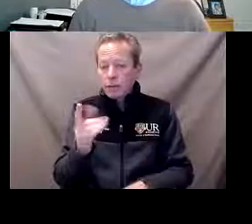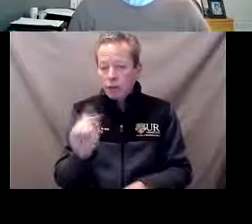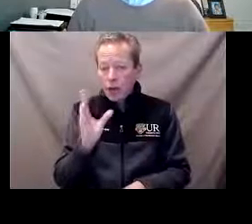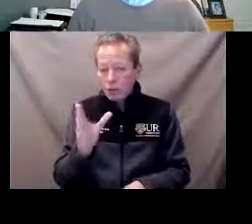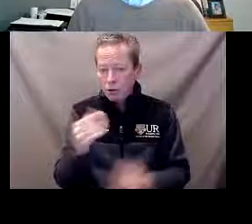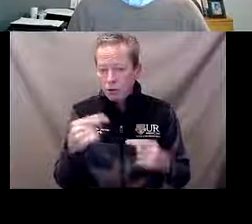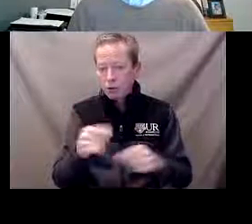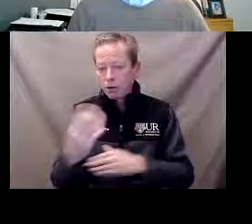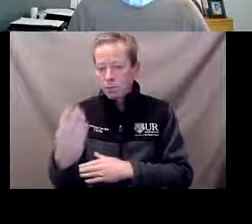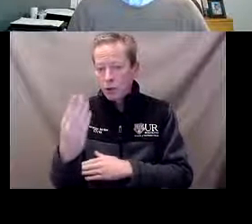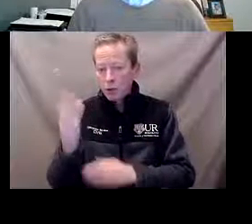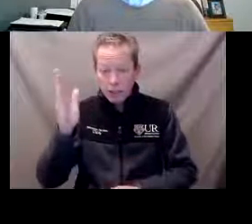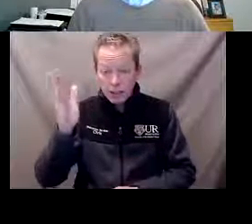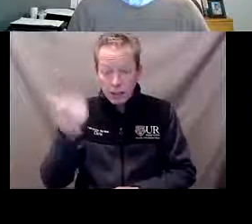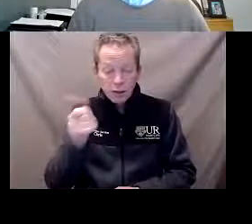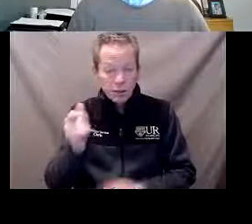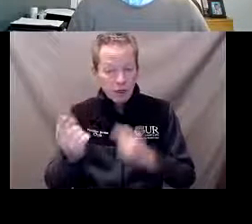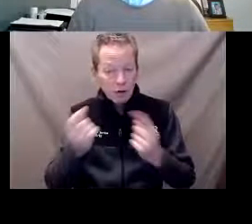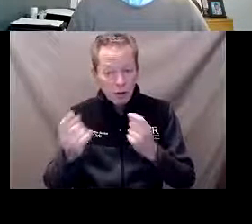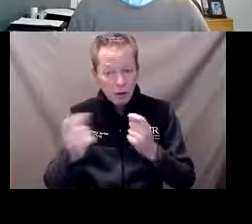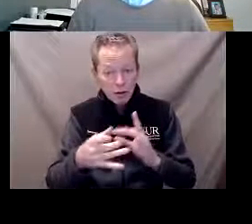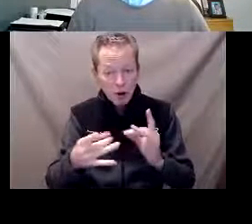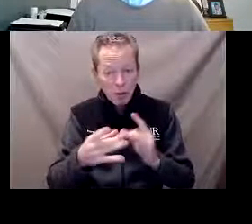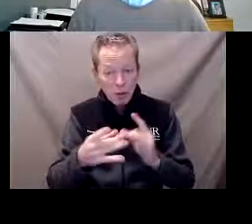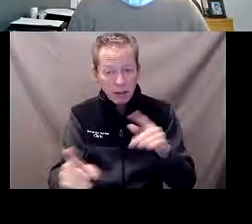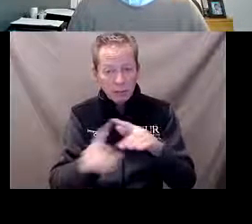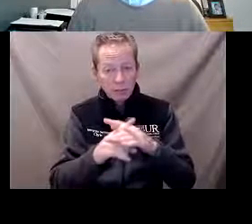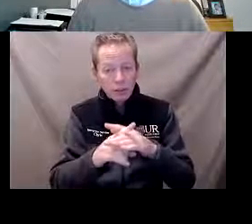so any questions or comments that come up throughout please put it in the chatbox